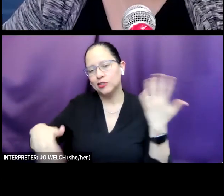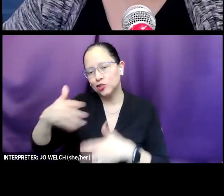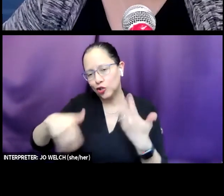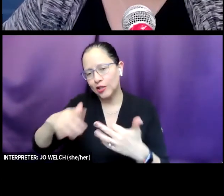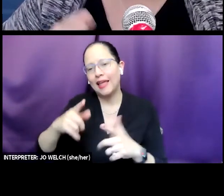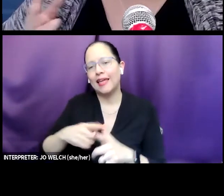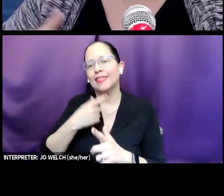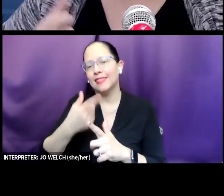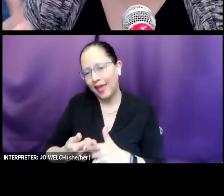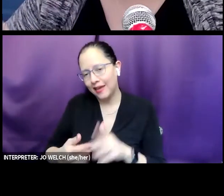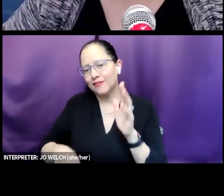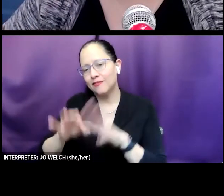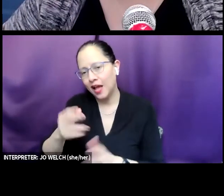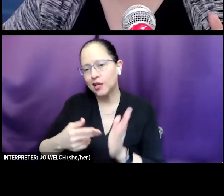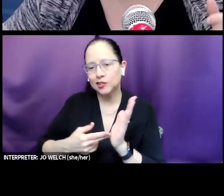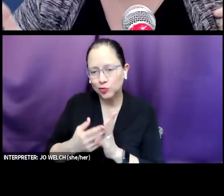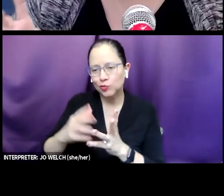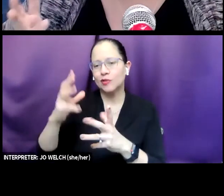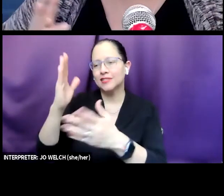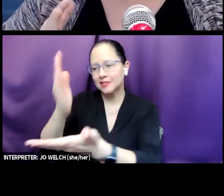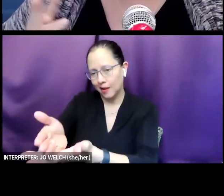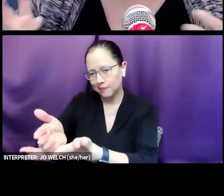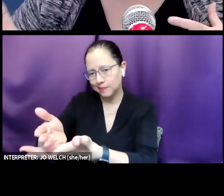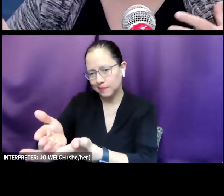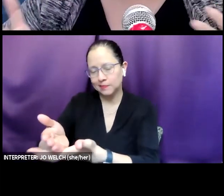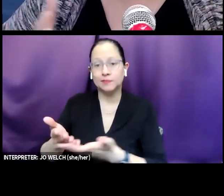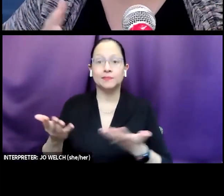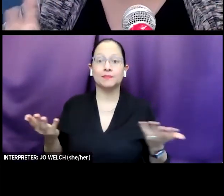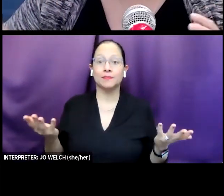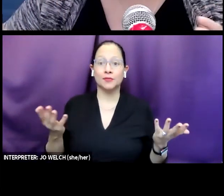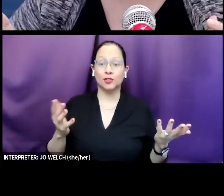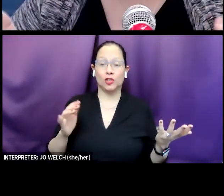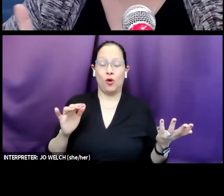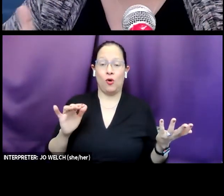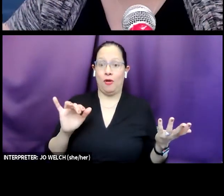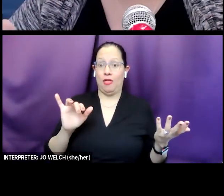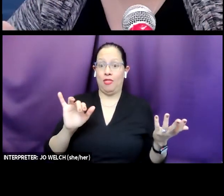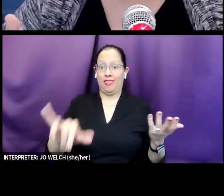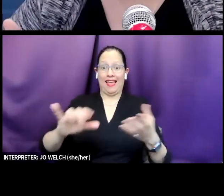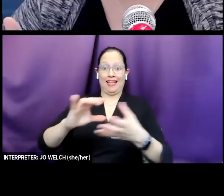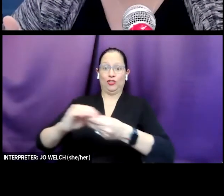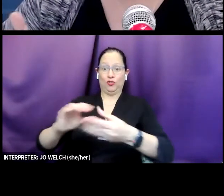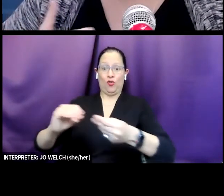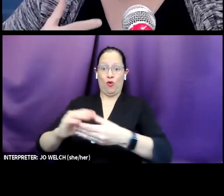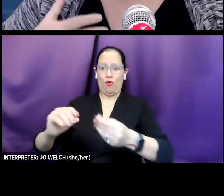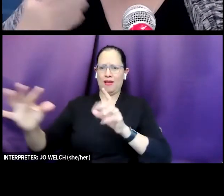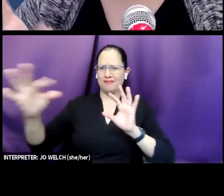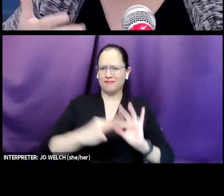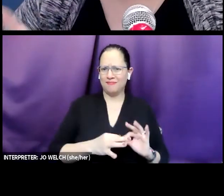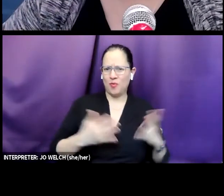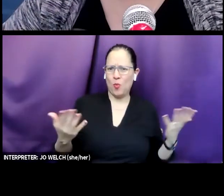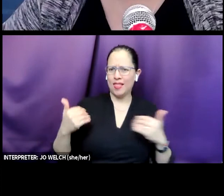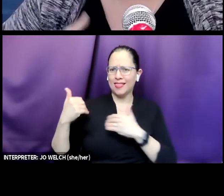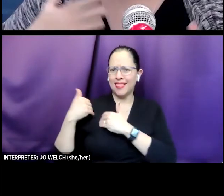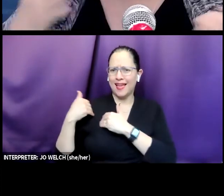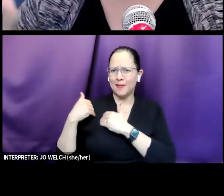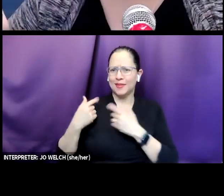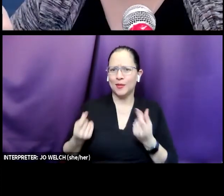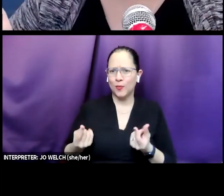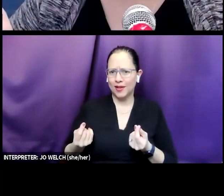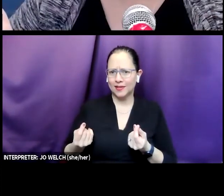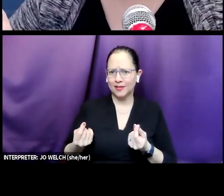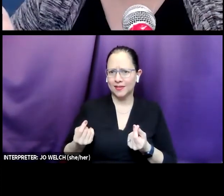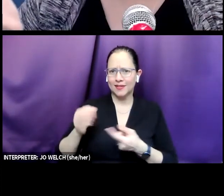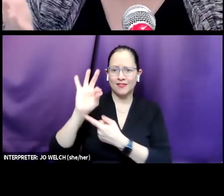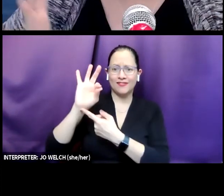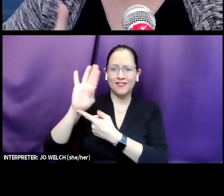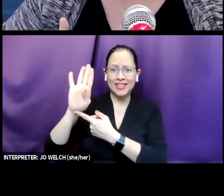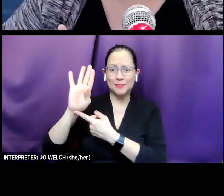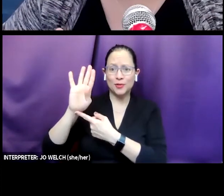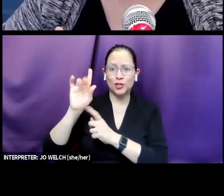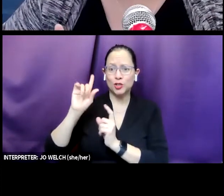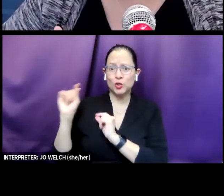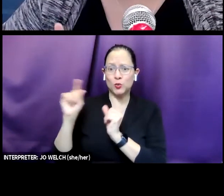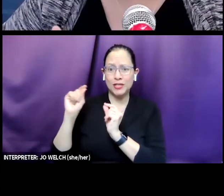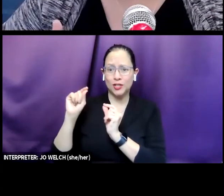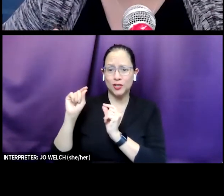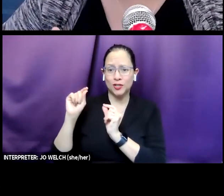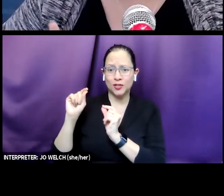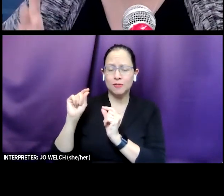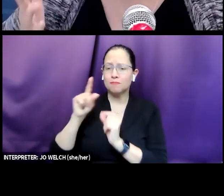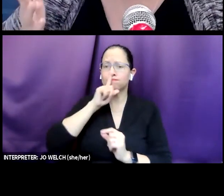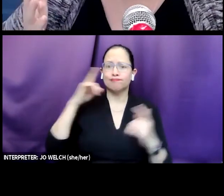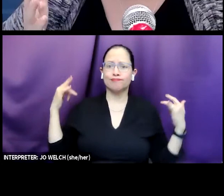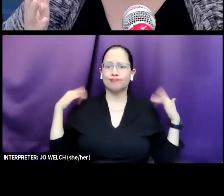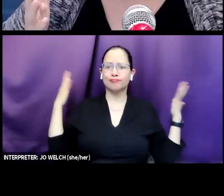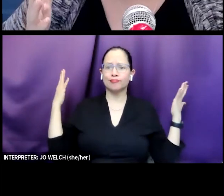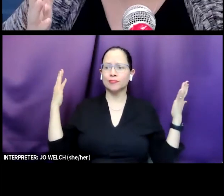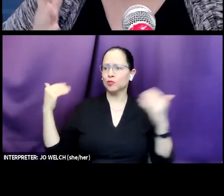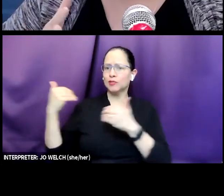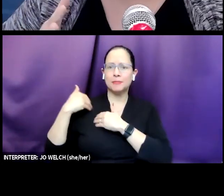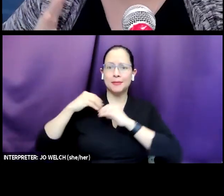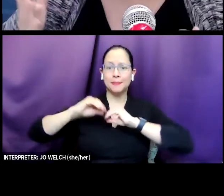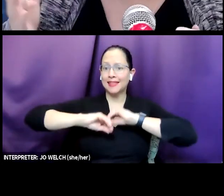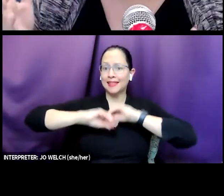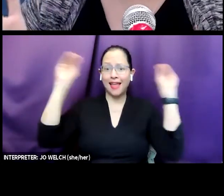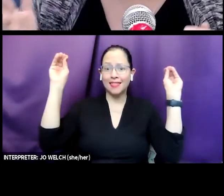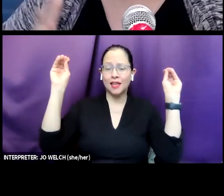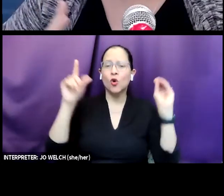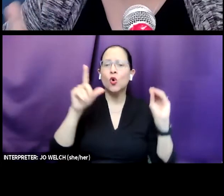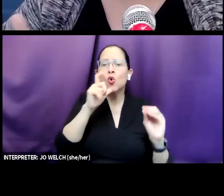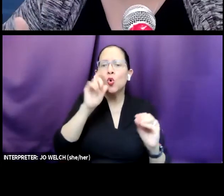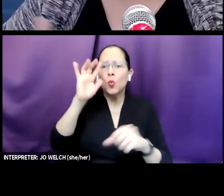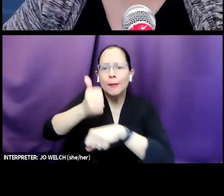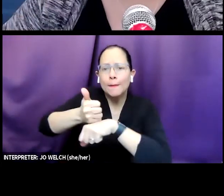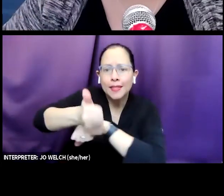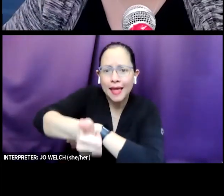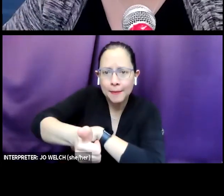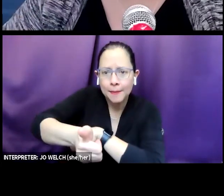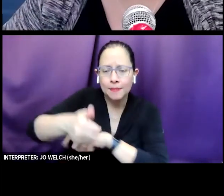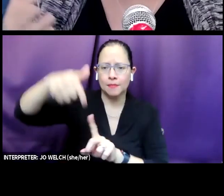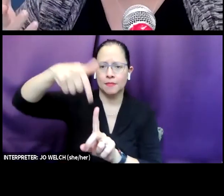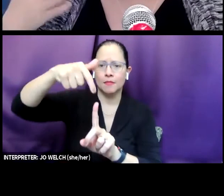And of course this is because the ways in which liability play out on the web is that Twitter and Facebook are going to get a free pass anyway liability is always going to fall on the person or the organization sharing that material so New York Post was